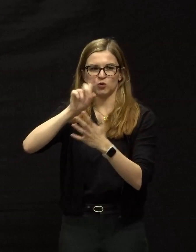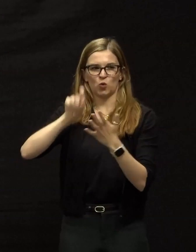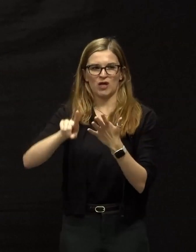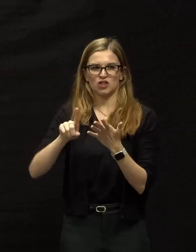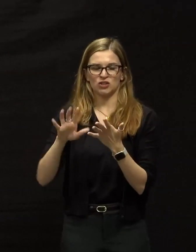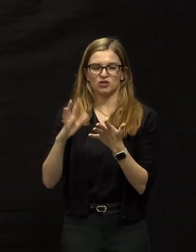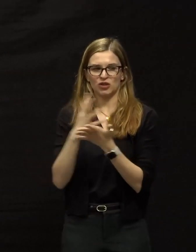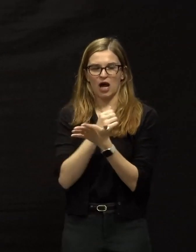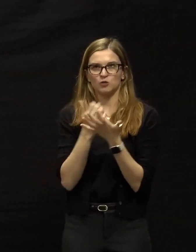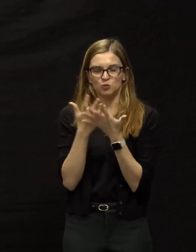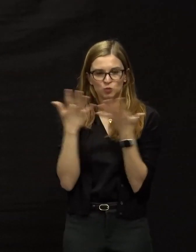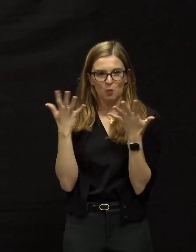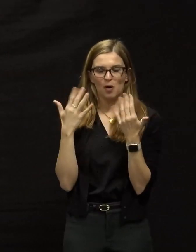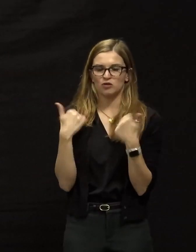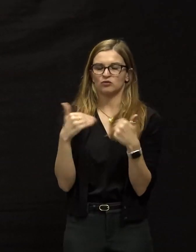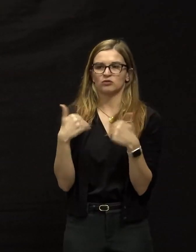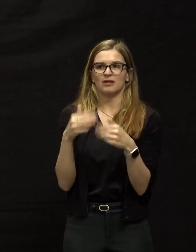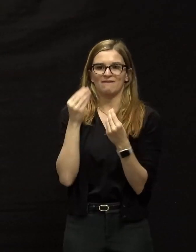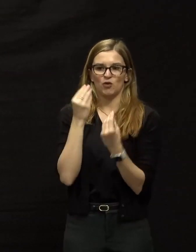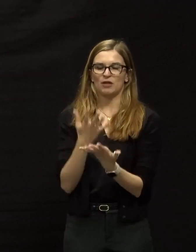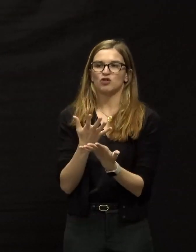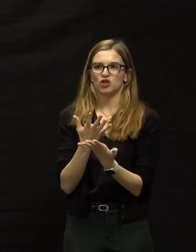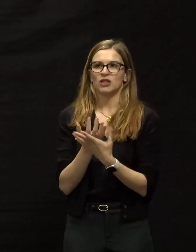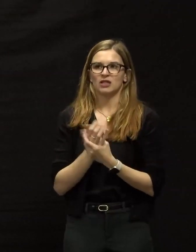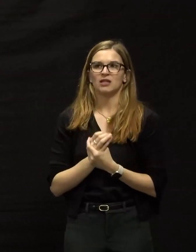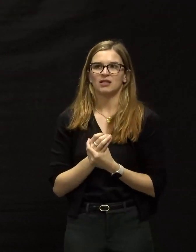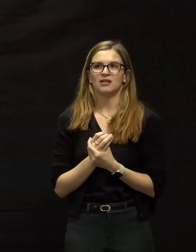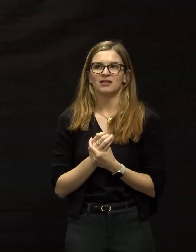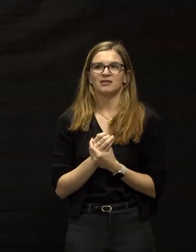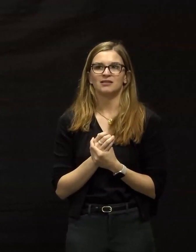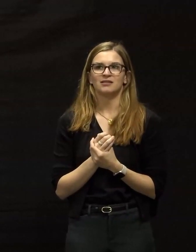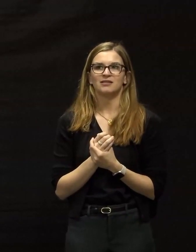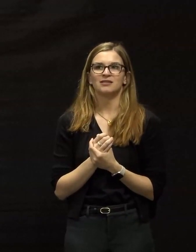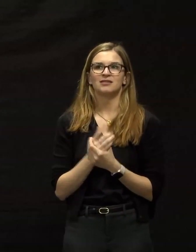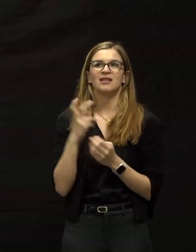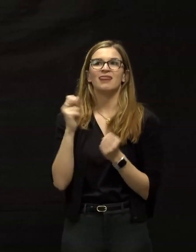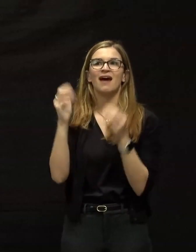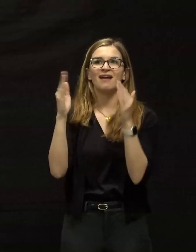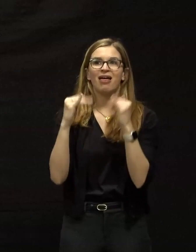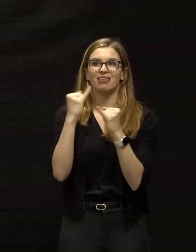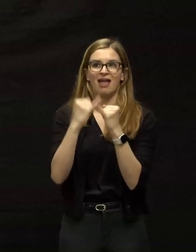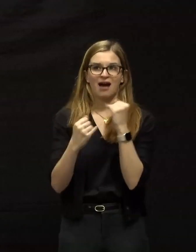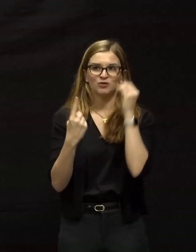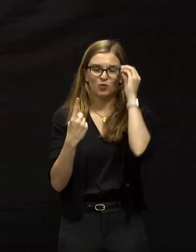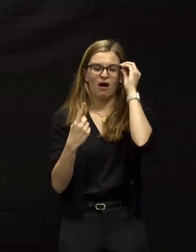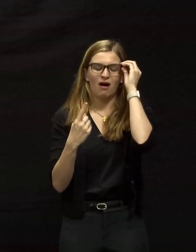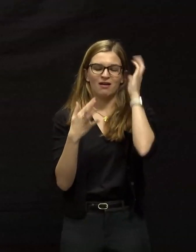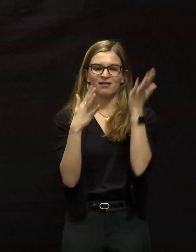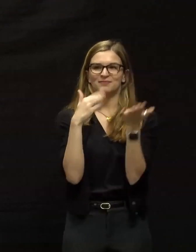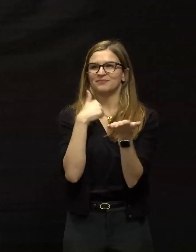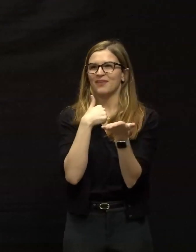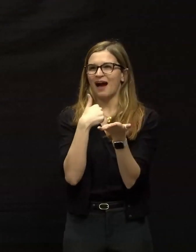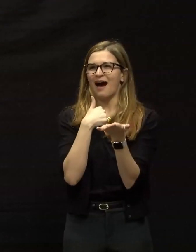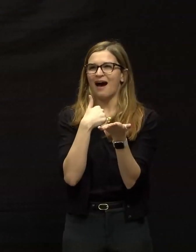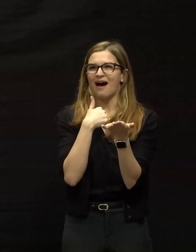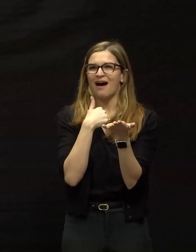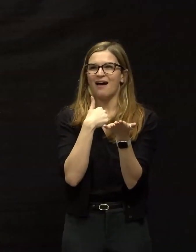having them expand on some of those questions, we gather so much important information that way. And then the third one, this last one,